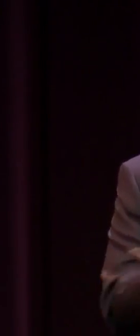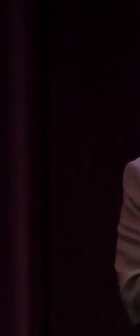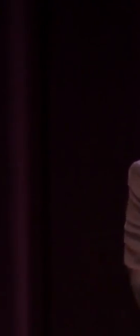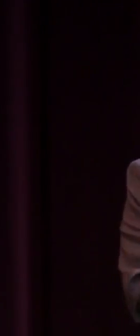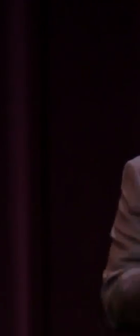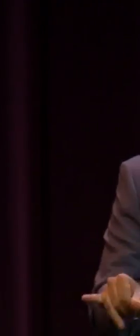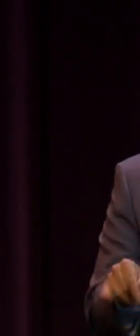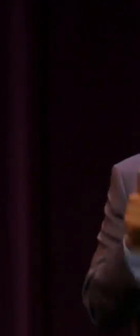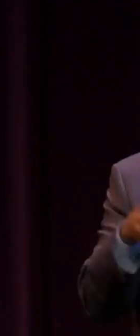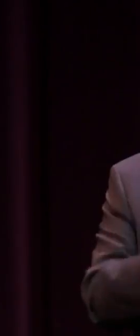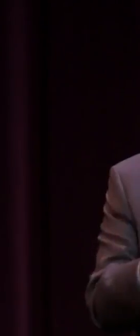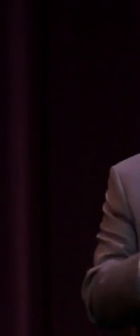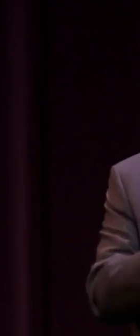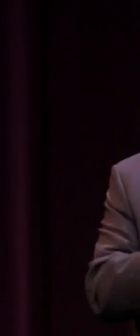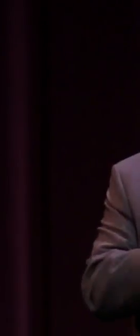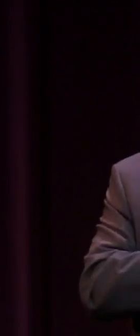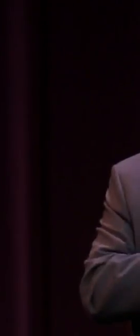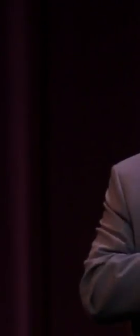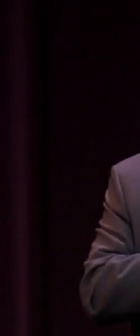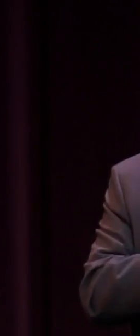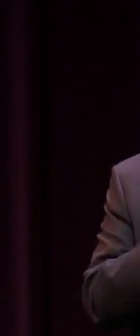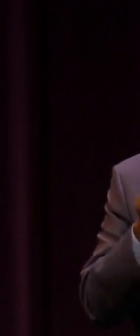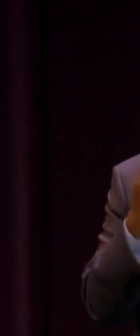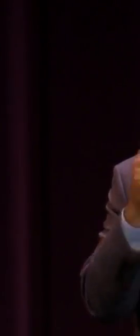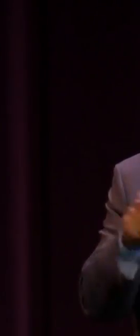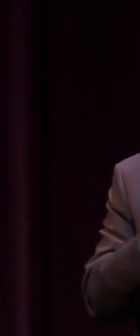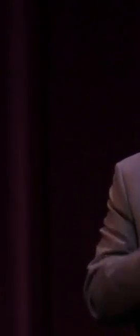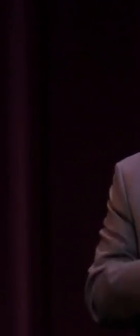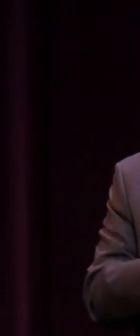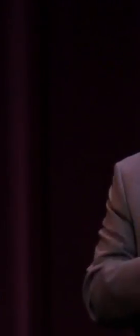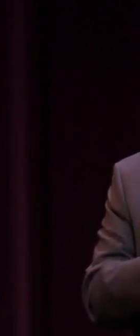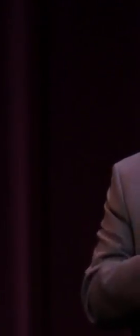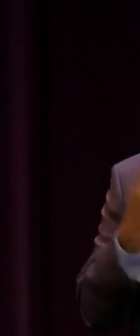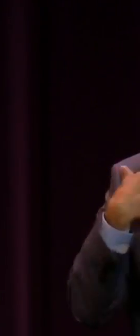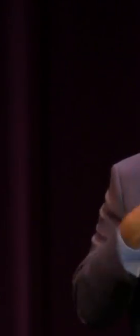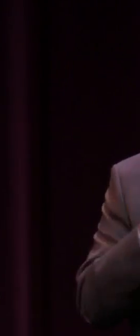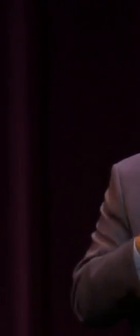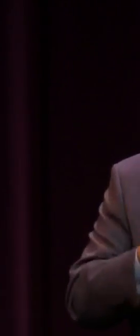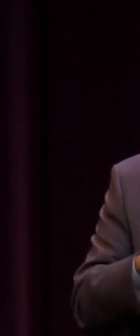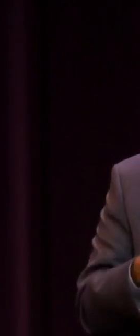CITIZENS THERE TOO WHO UNDERSTAND EXACTLY WHAT IT MEANS